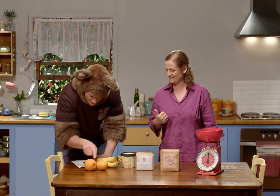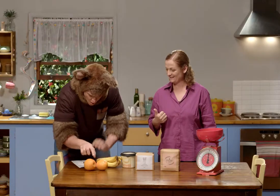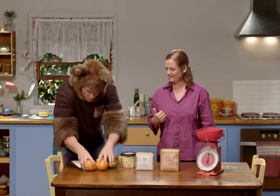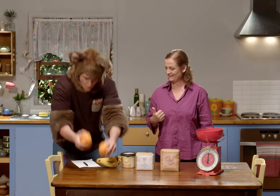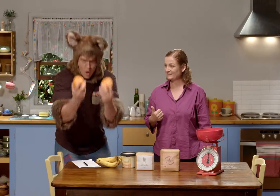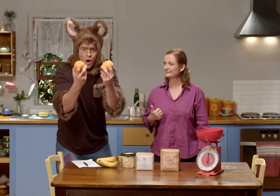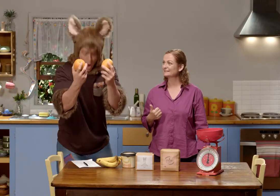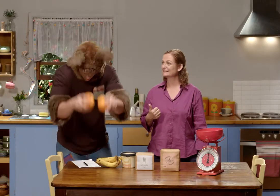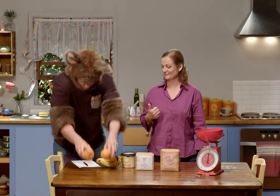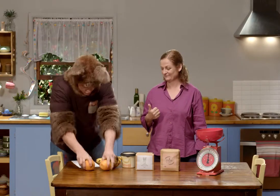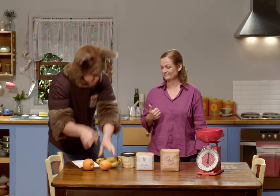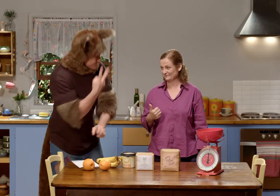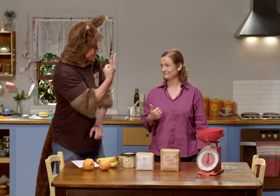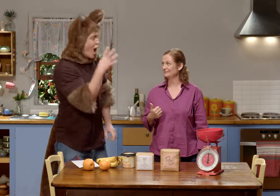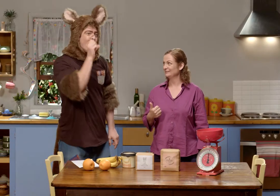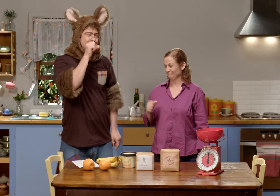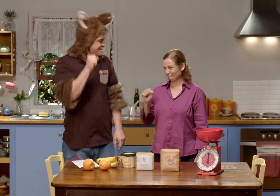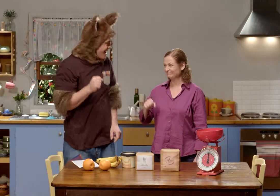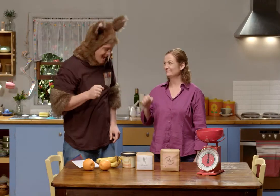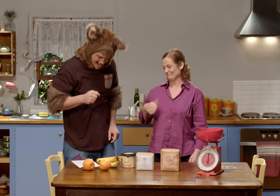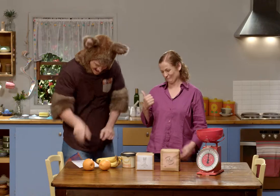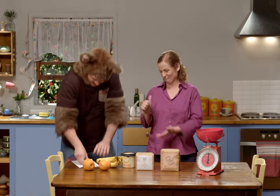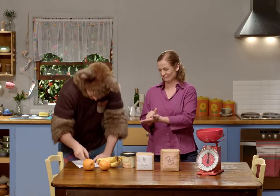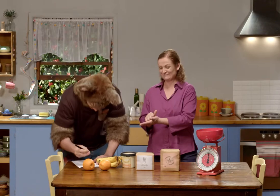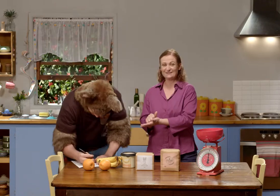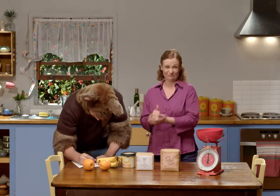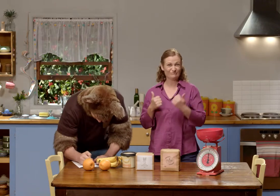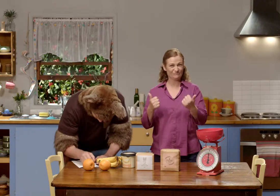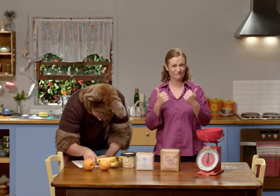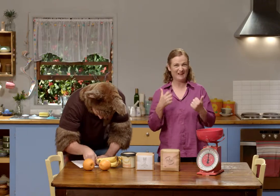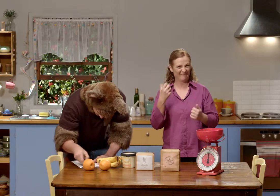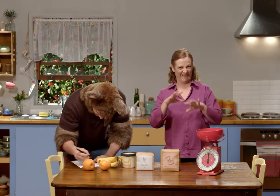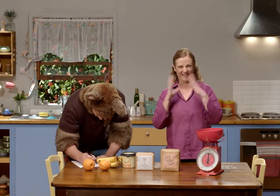One, two, two oranges. Yes that's right.